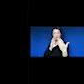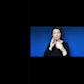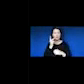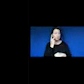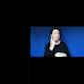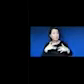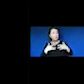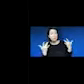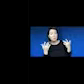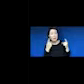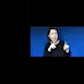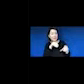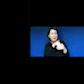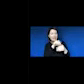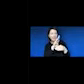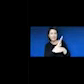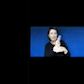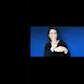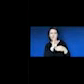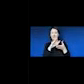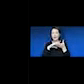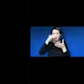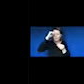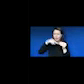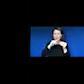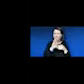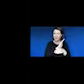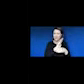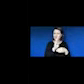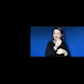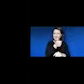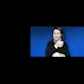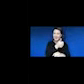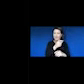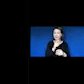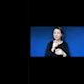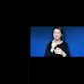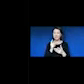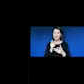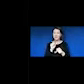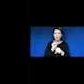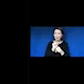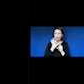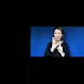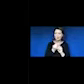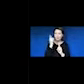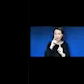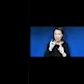also to learn more about those businesses and what the work culture is like within the business.